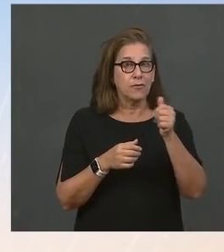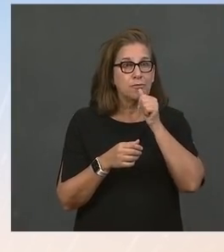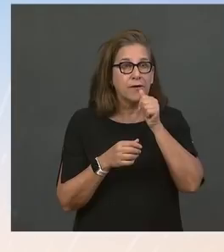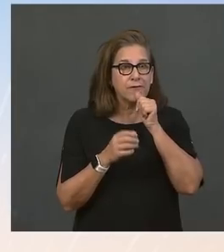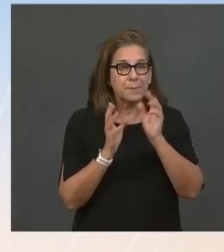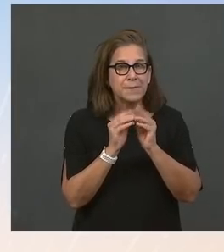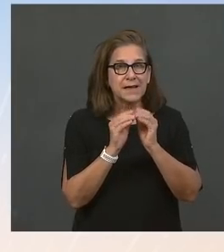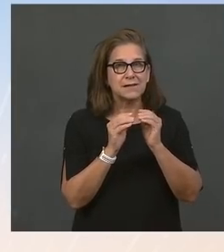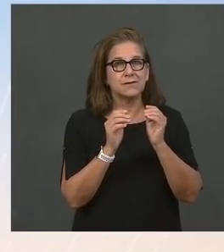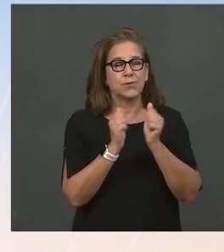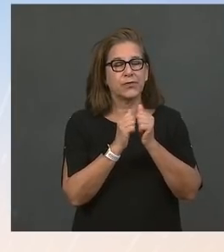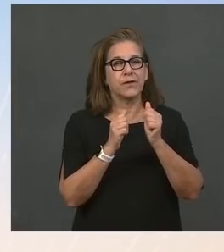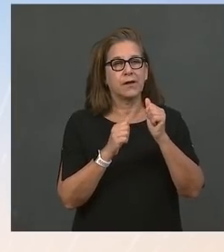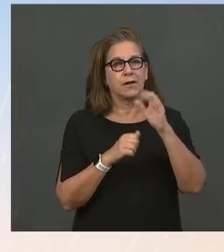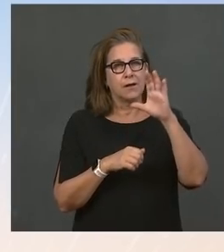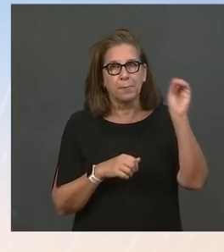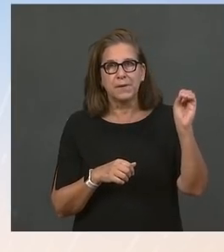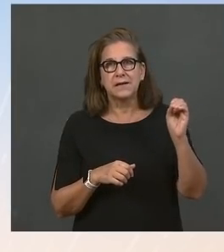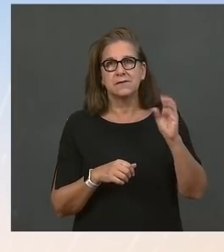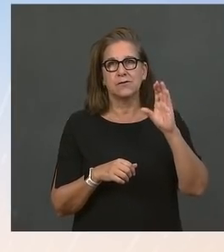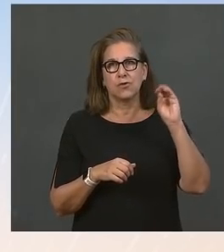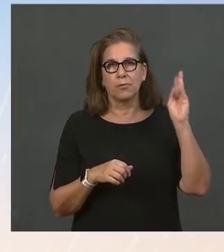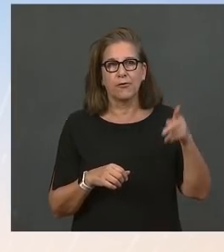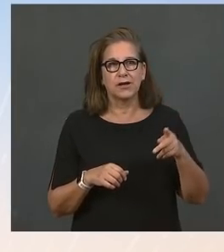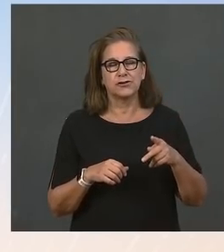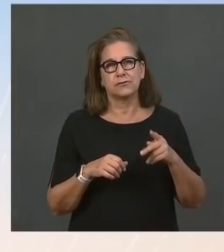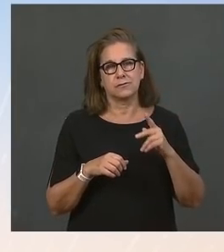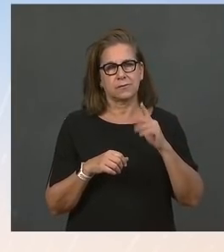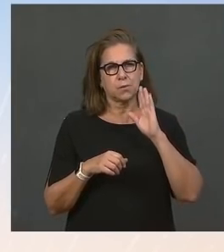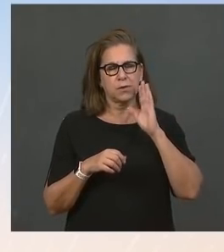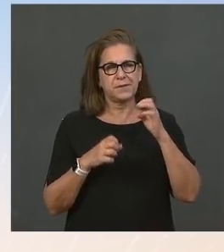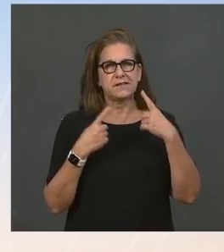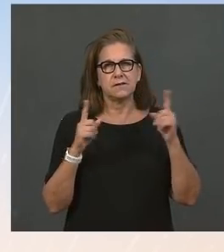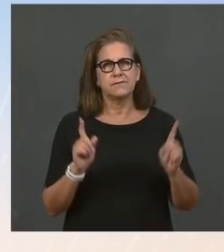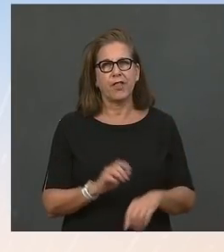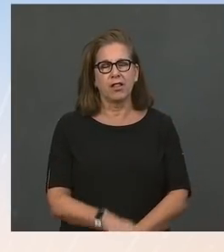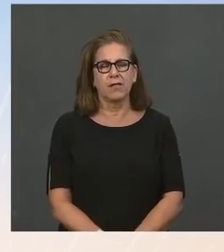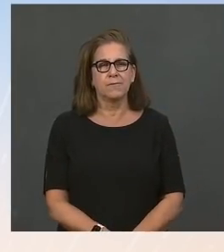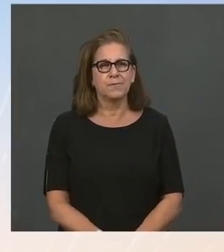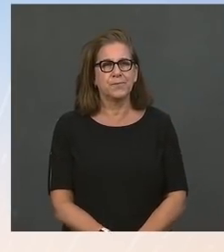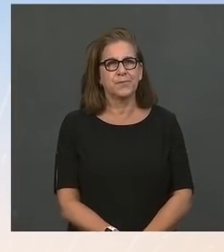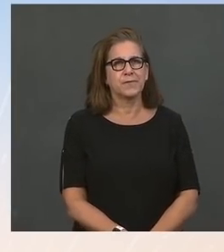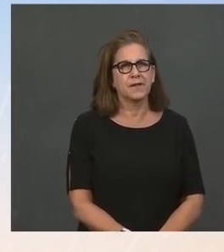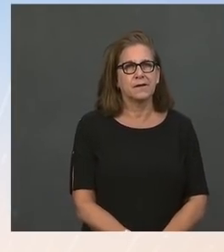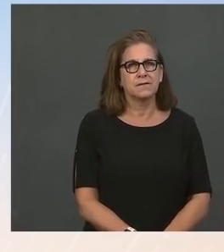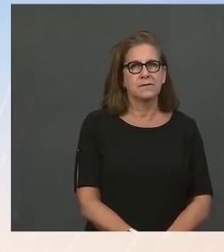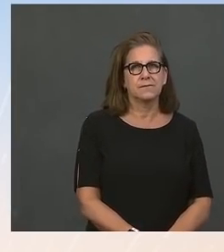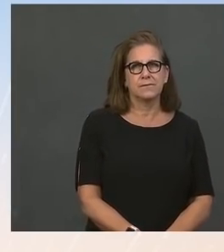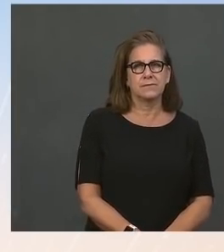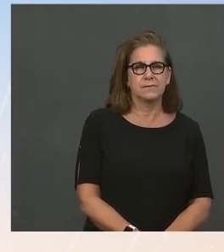Go ahead. The Press: I have second question -- The Press: Thanks, Jen. The Press: -- Jen -- sorry -- on -- and I'm going to try this again. I know you've answered the question on Taiwan